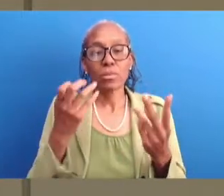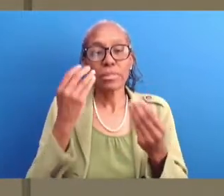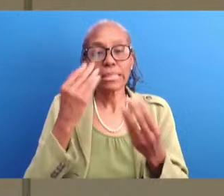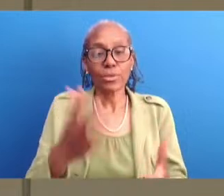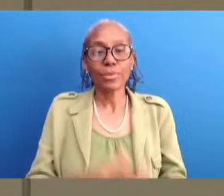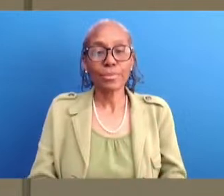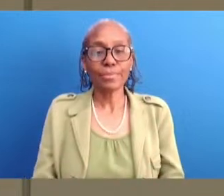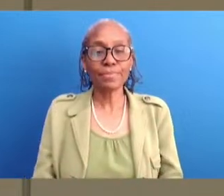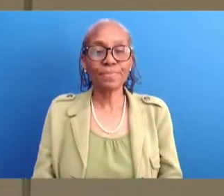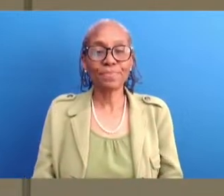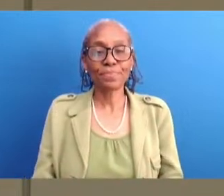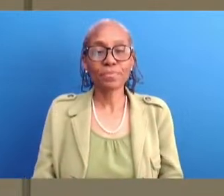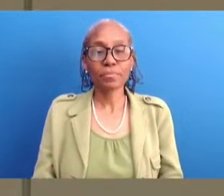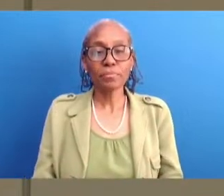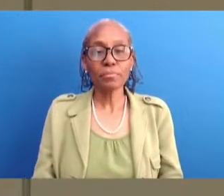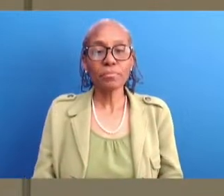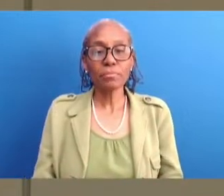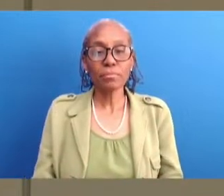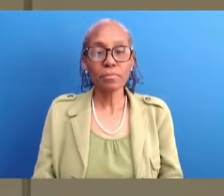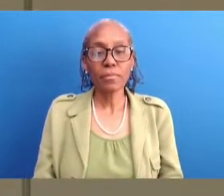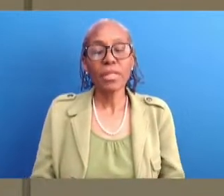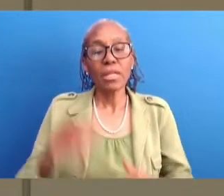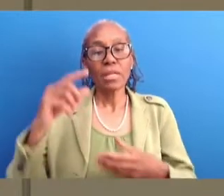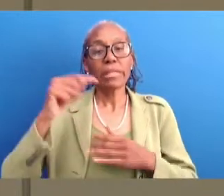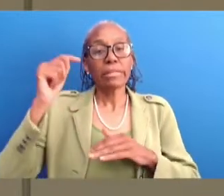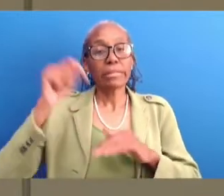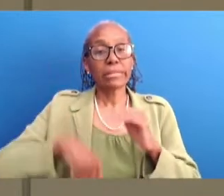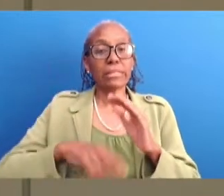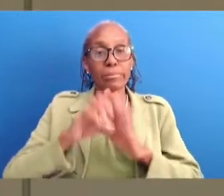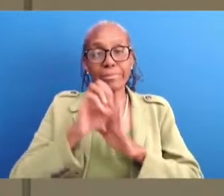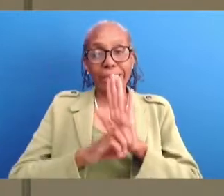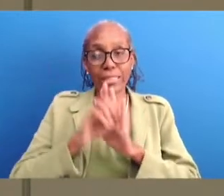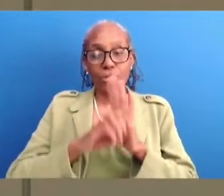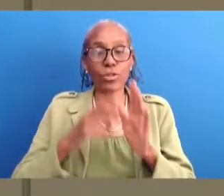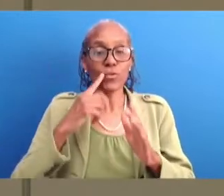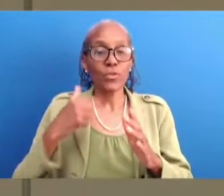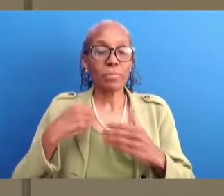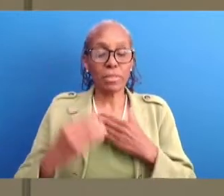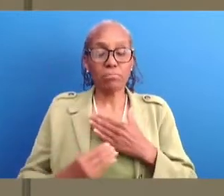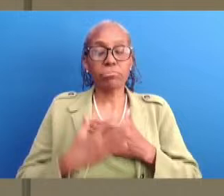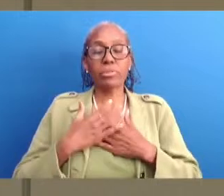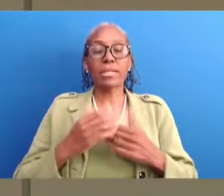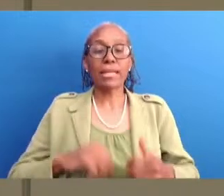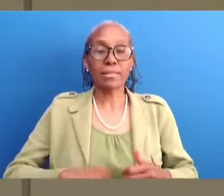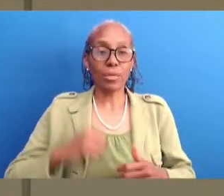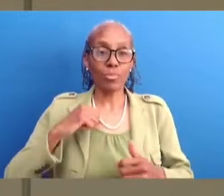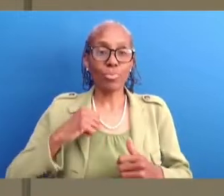SO I JUST WANT TO SAY TWO